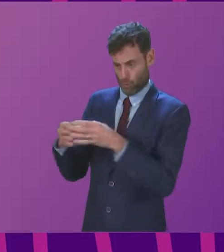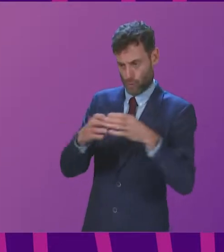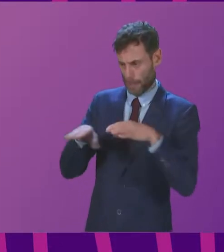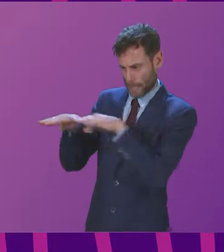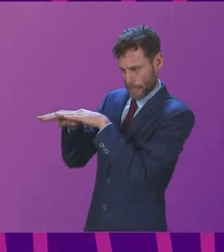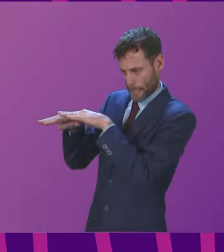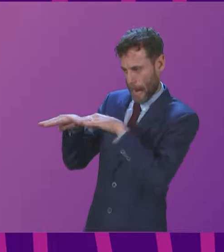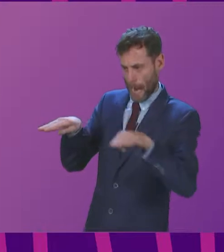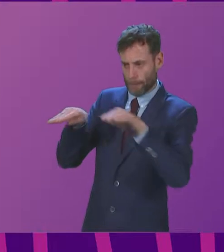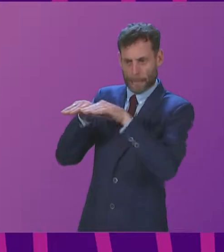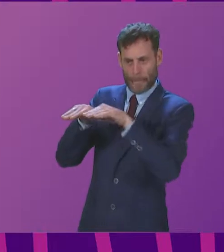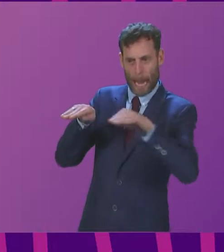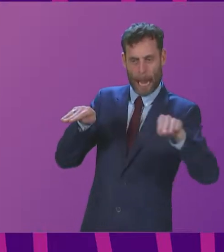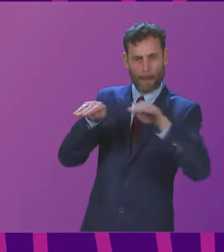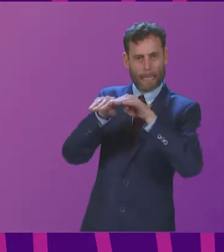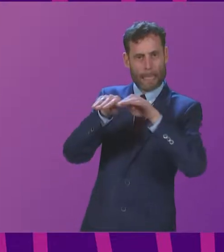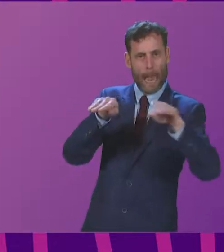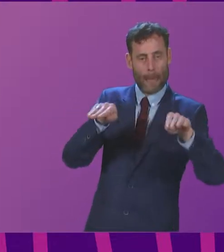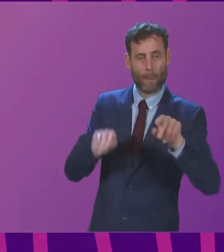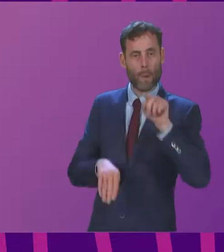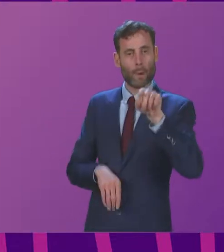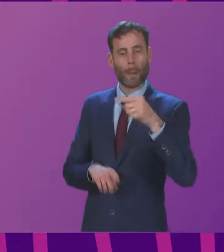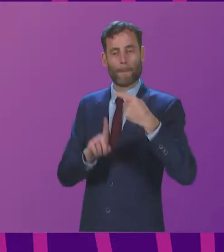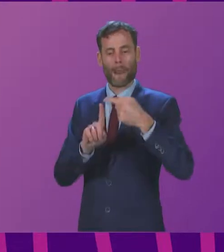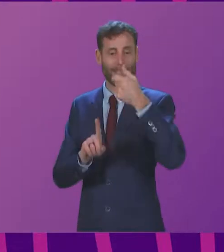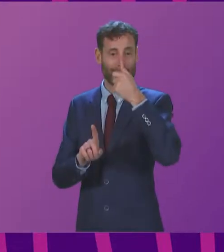That said, a number of different factors will be at play over the next few weeks,